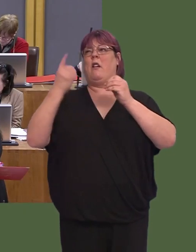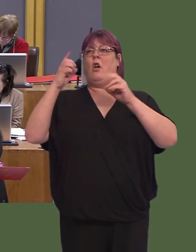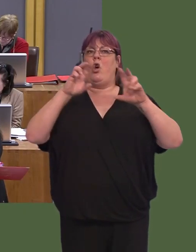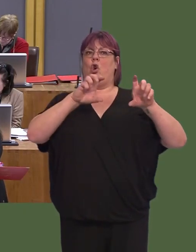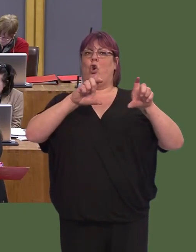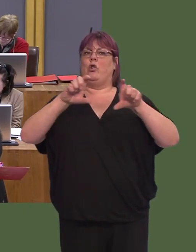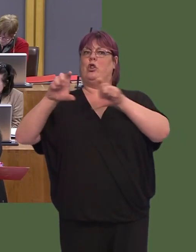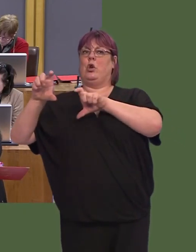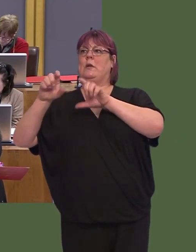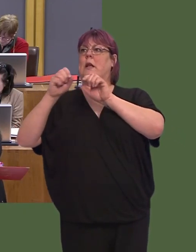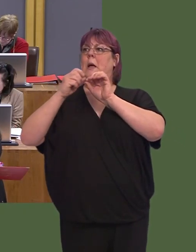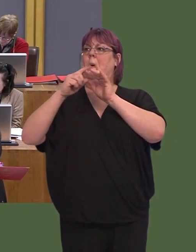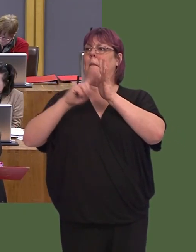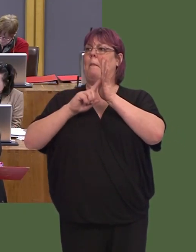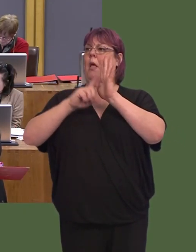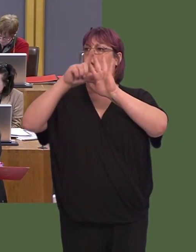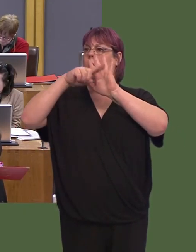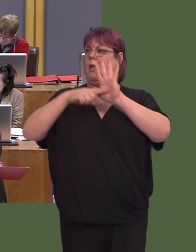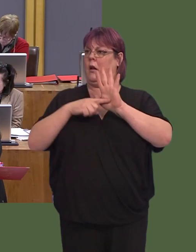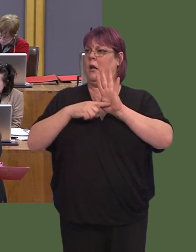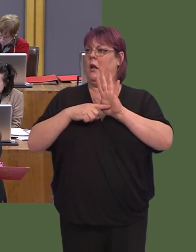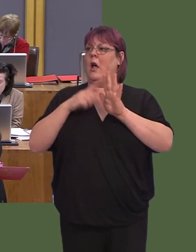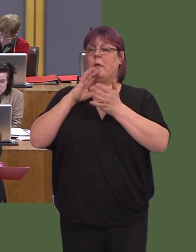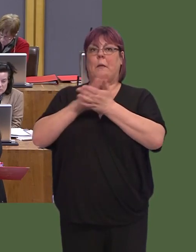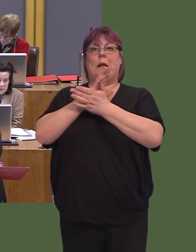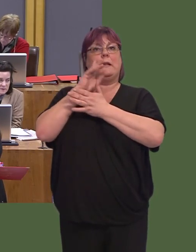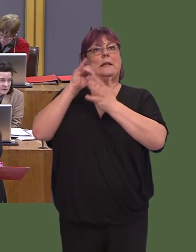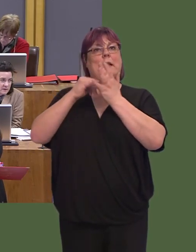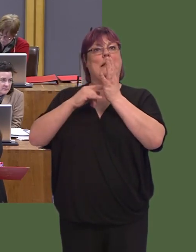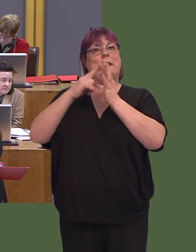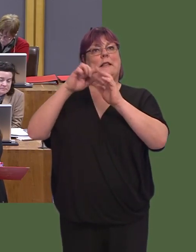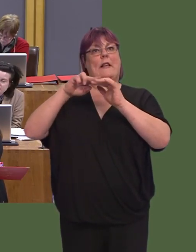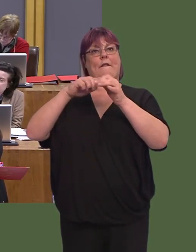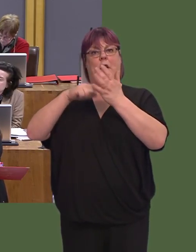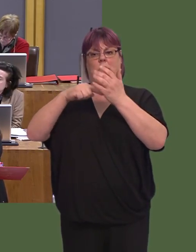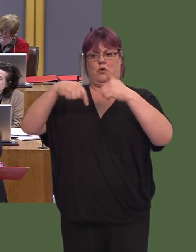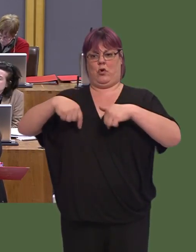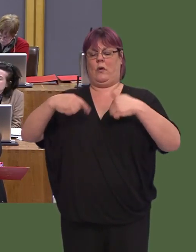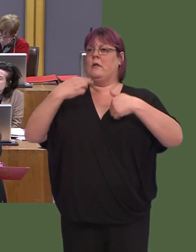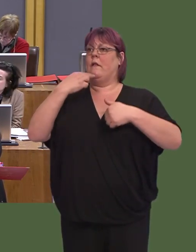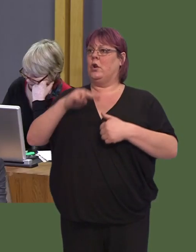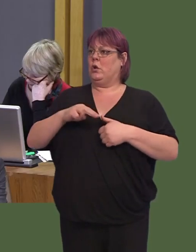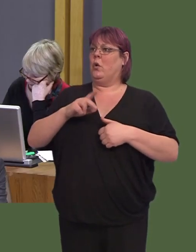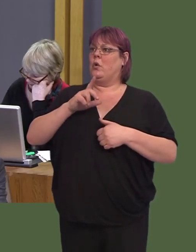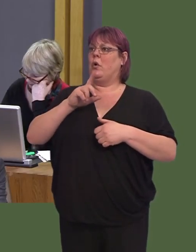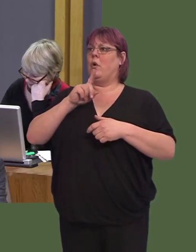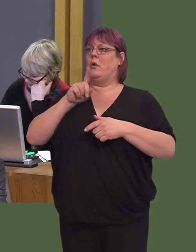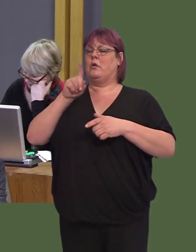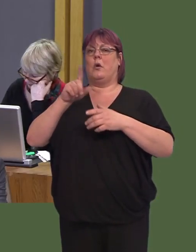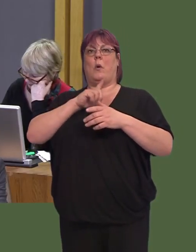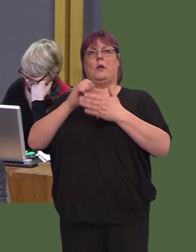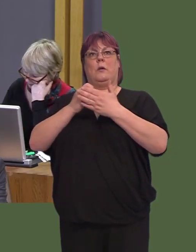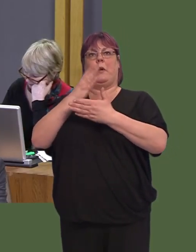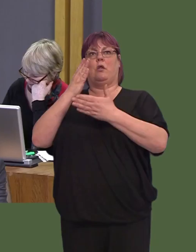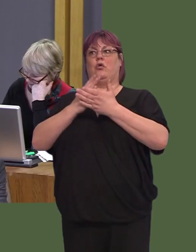to see Steffan in the Chamber this afternoon. We'll bring forward that continuity Bill to ensure that the devolution settlement is properly